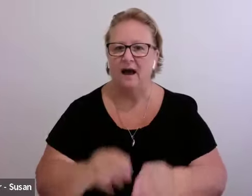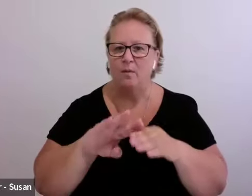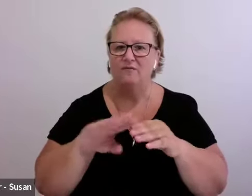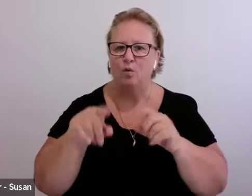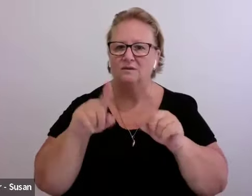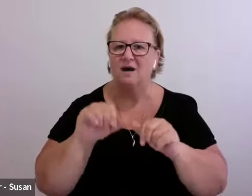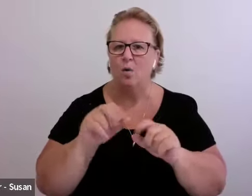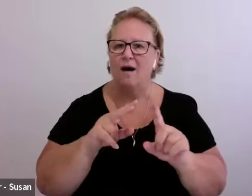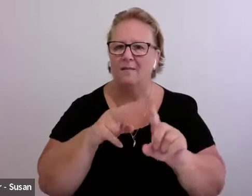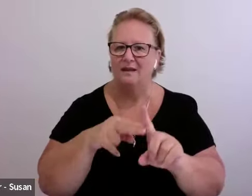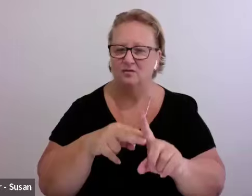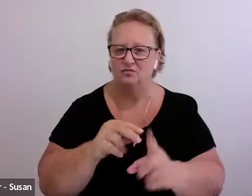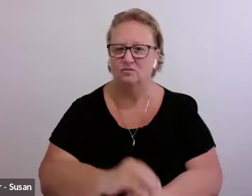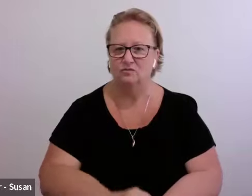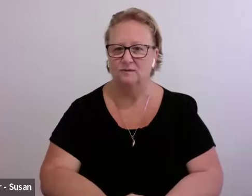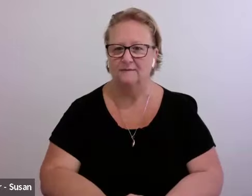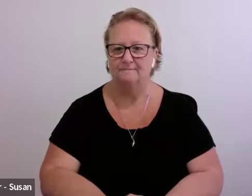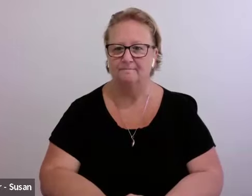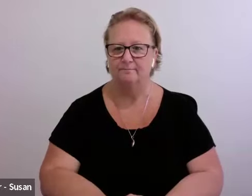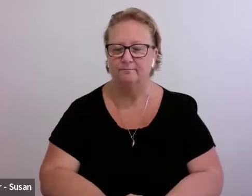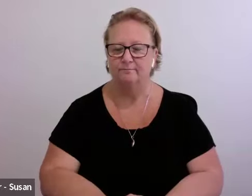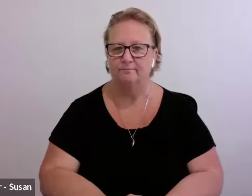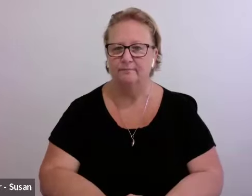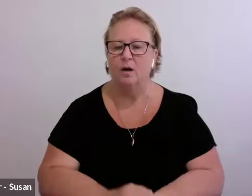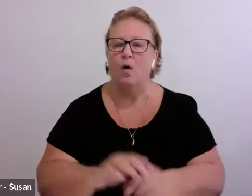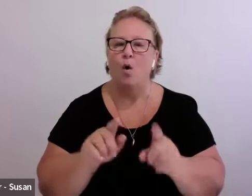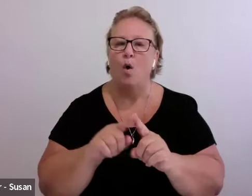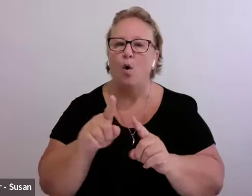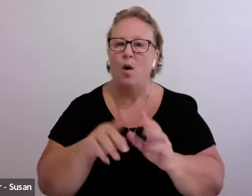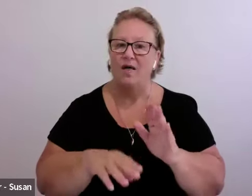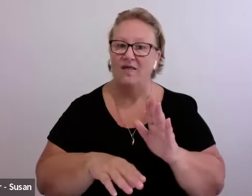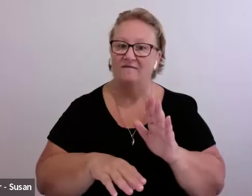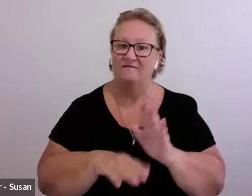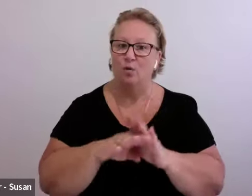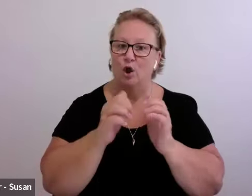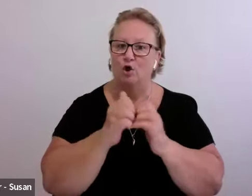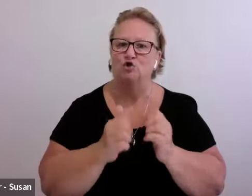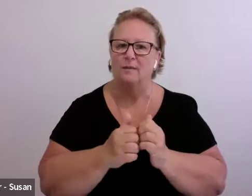guidelines. Please, I cannot emphasise enough read those